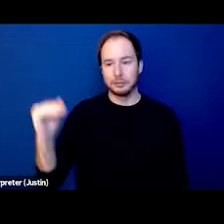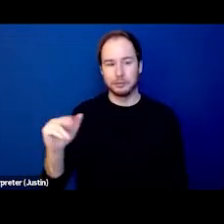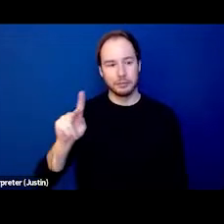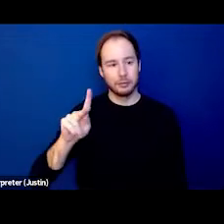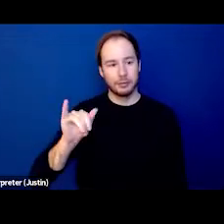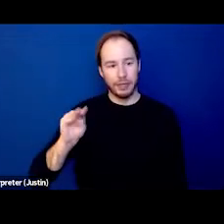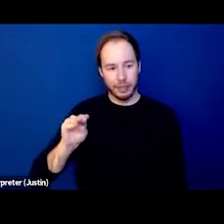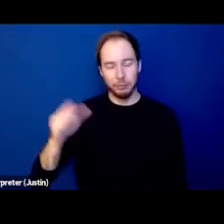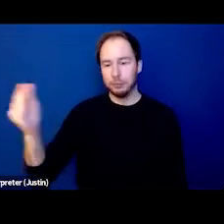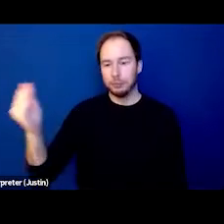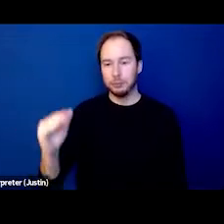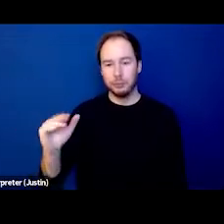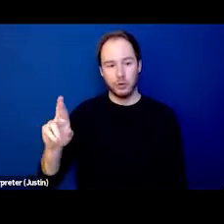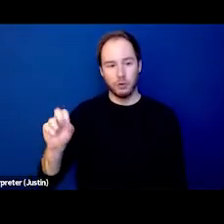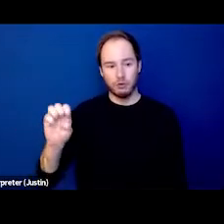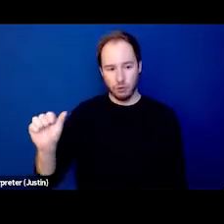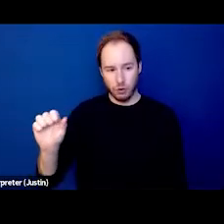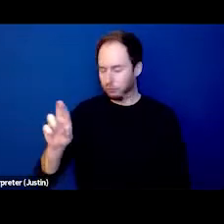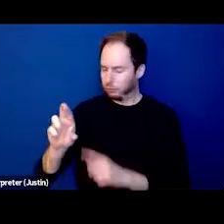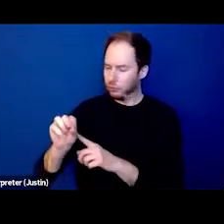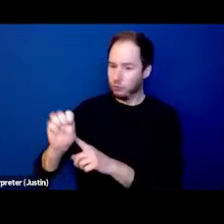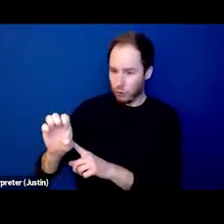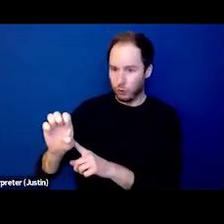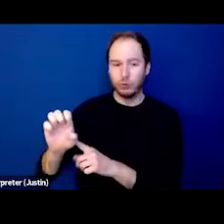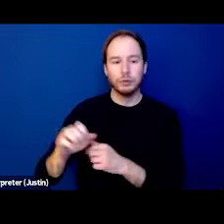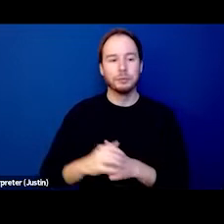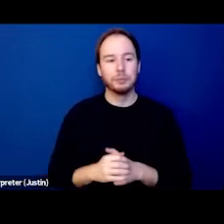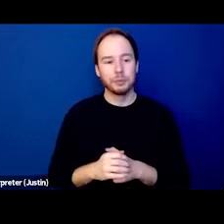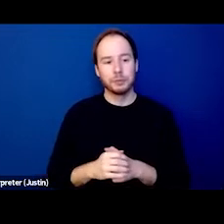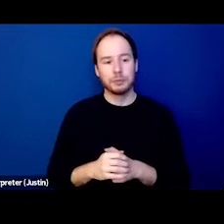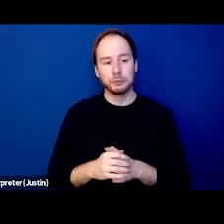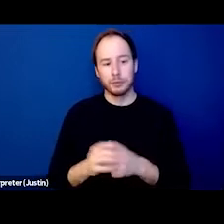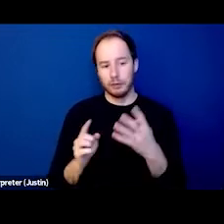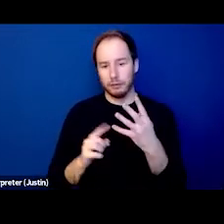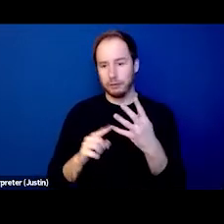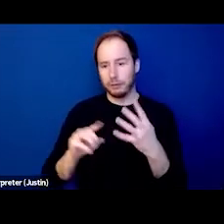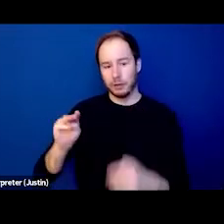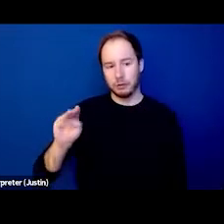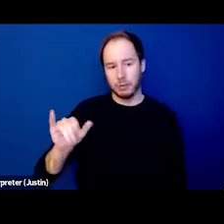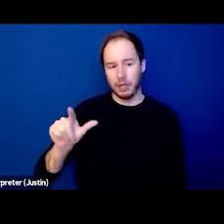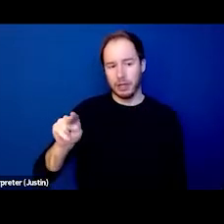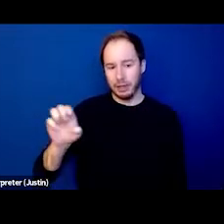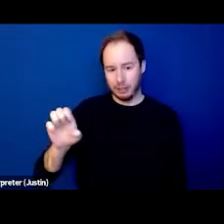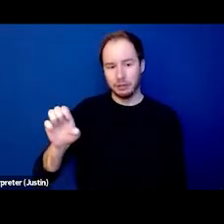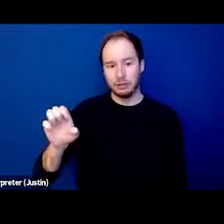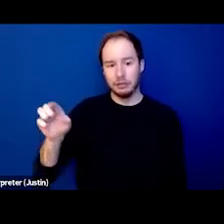partners with Wolf River Consulting Group, and also Mylene Widener, who is a SOAR trained case worker